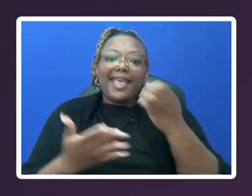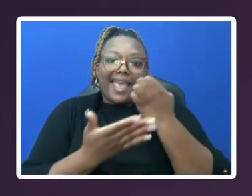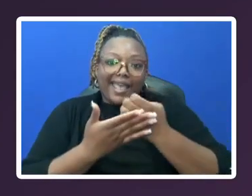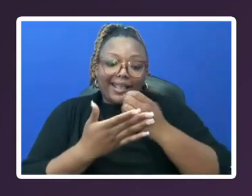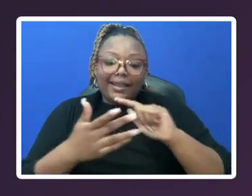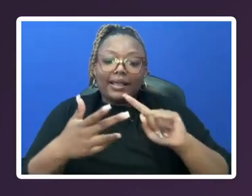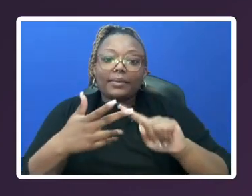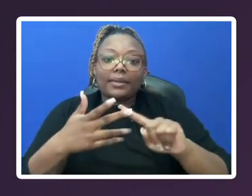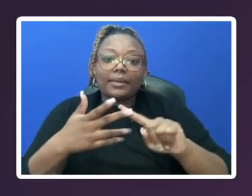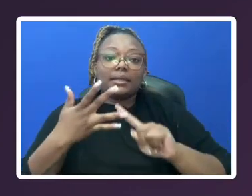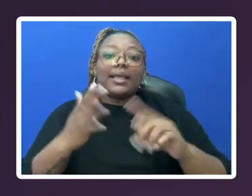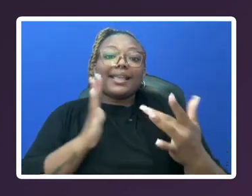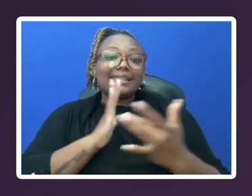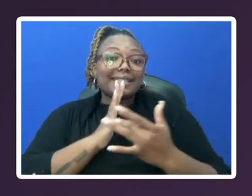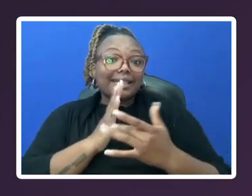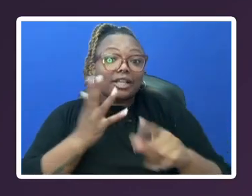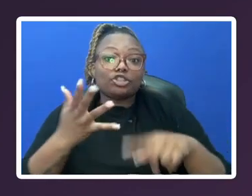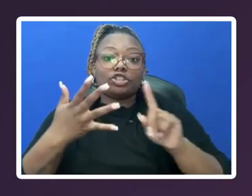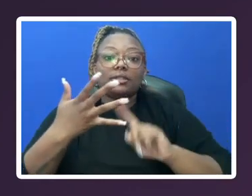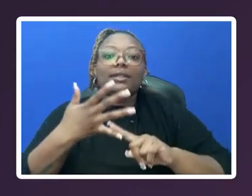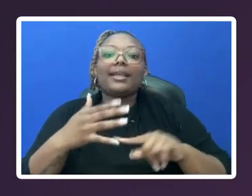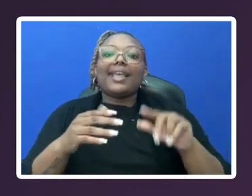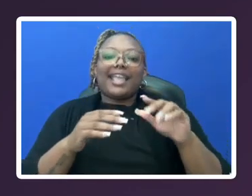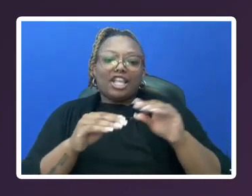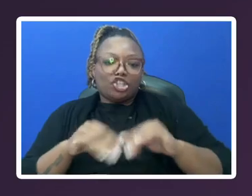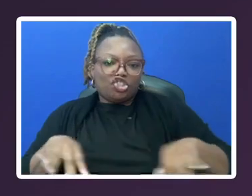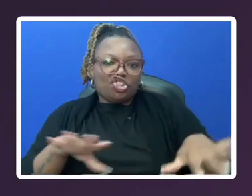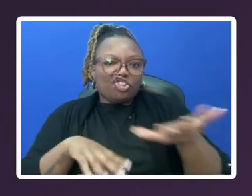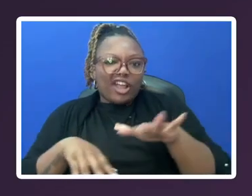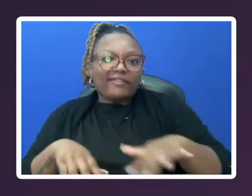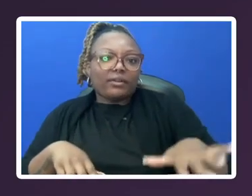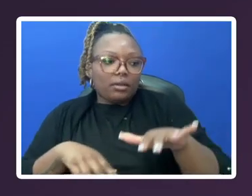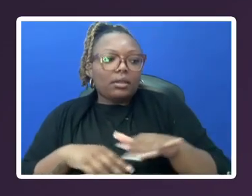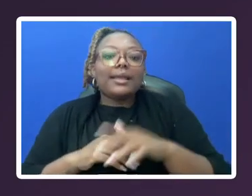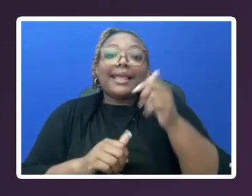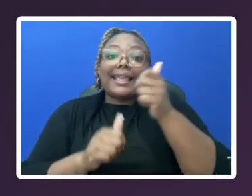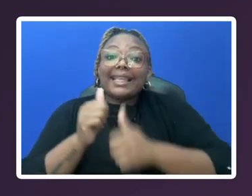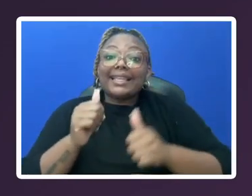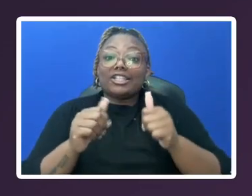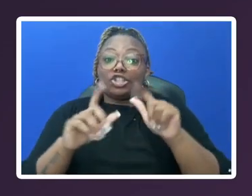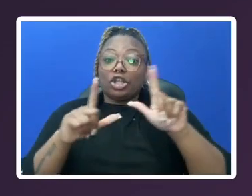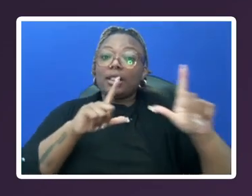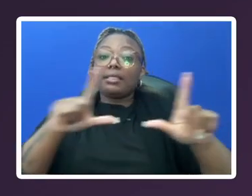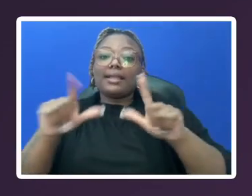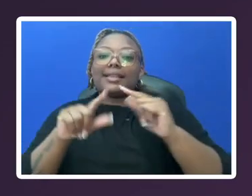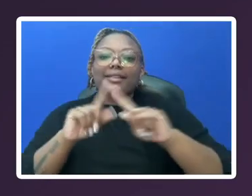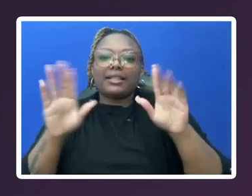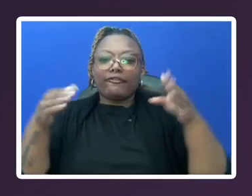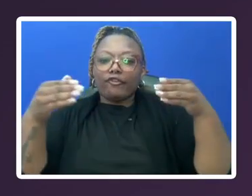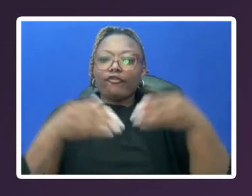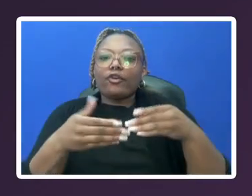technological, and geographical. Each lens has a different focus. The cultural lens focuses on